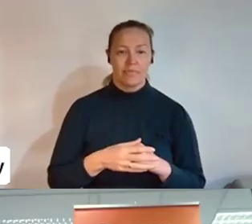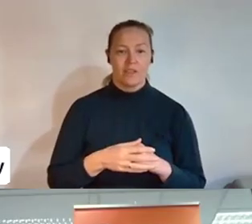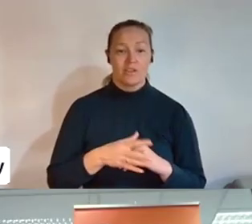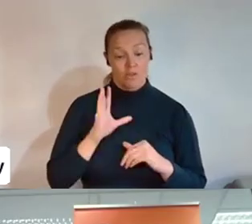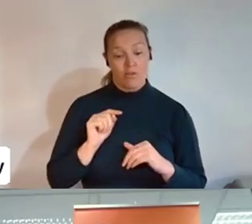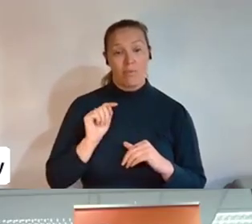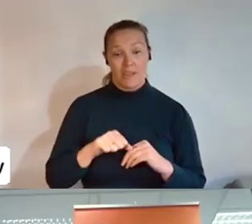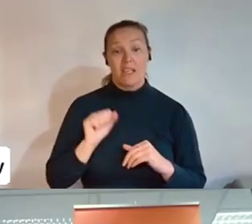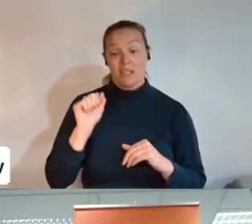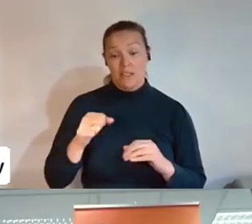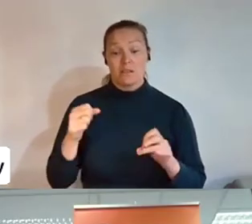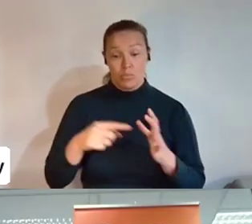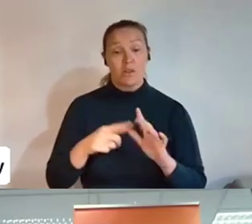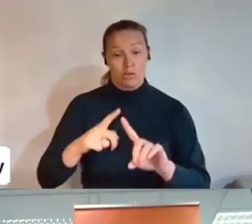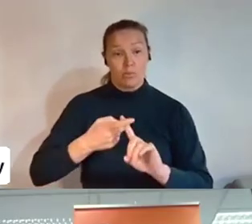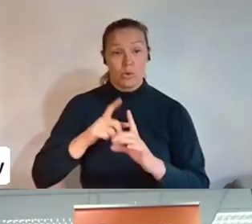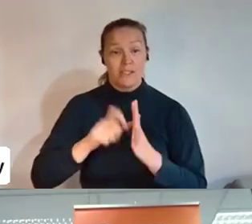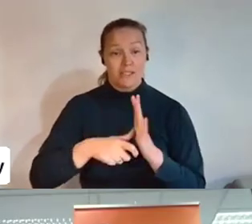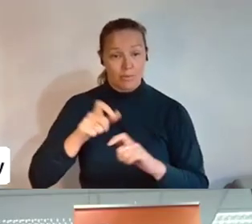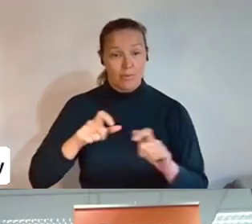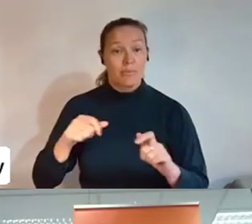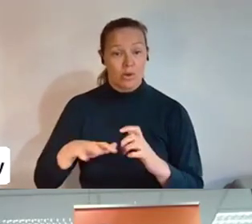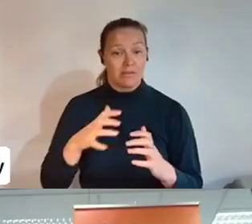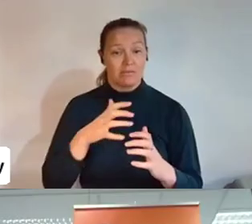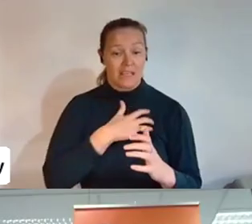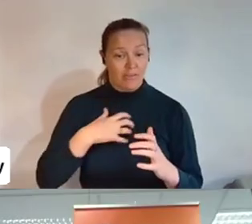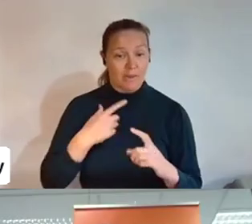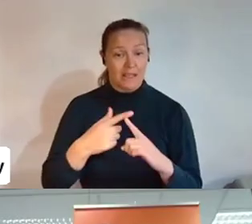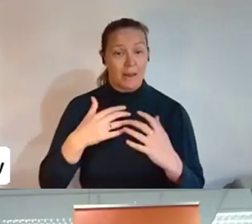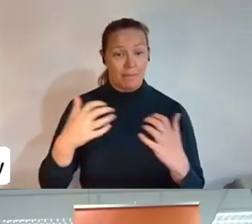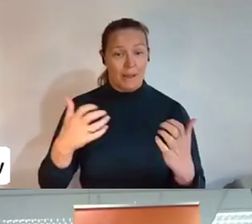it is important to employ disabled people in the Public Service and our human rights institutions,